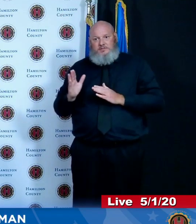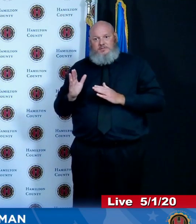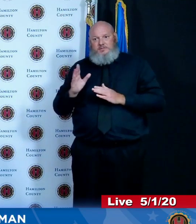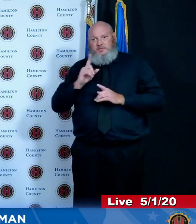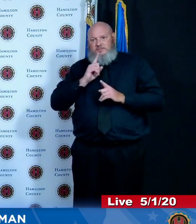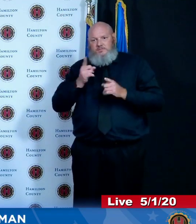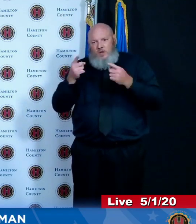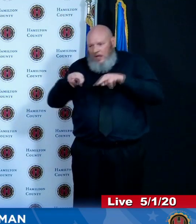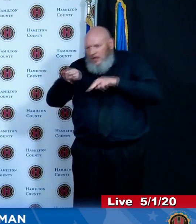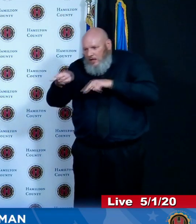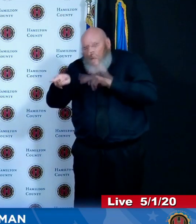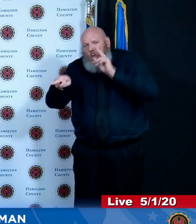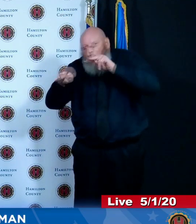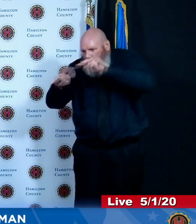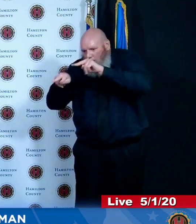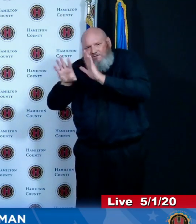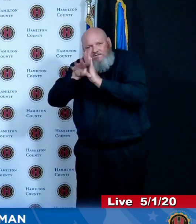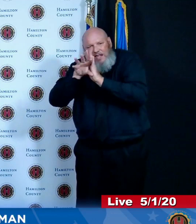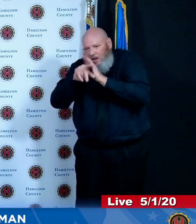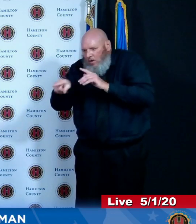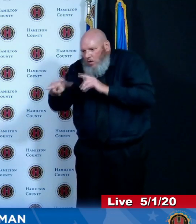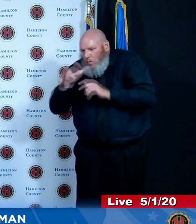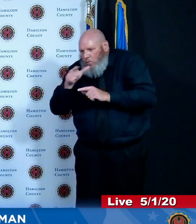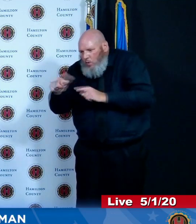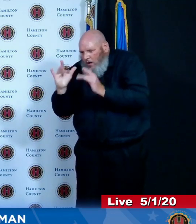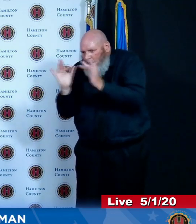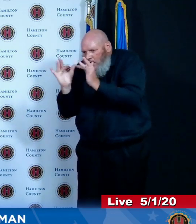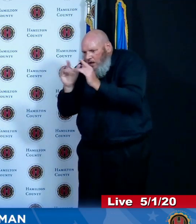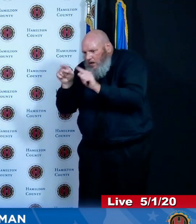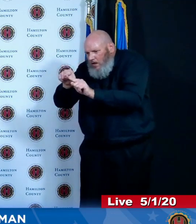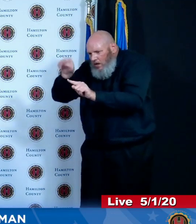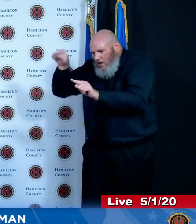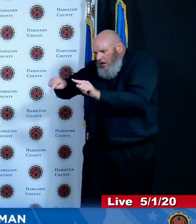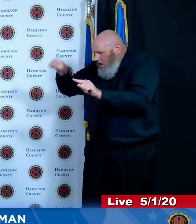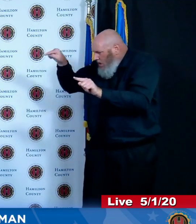of that employee luckily this employee was working the night shift so it really